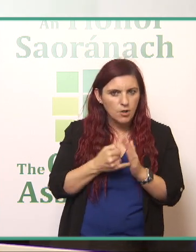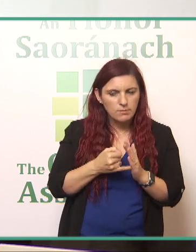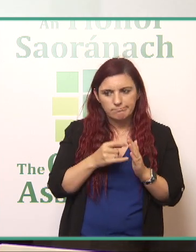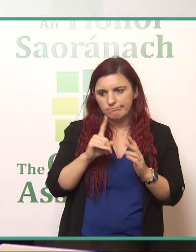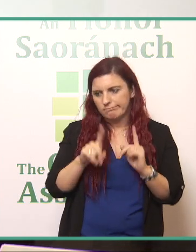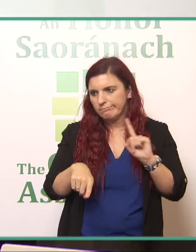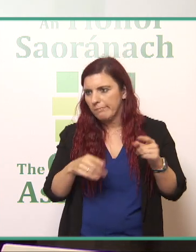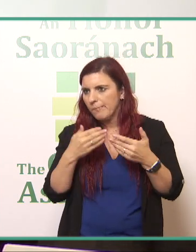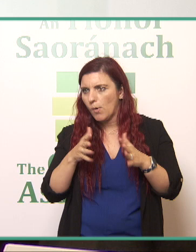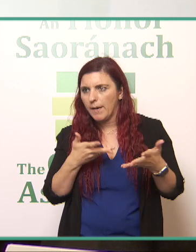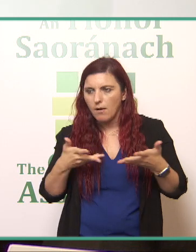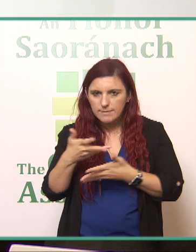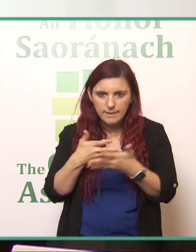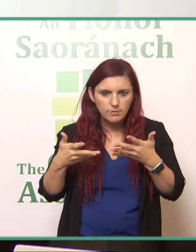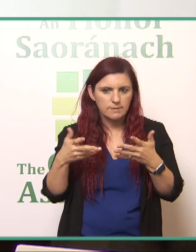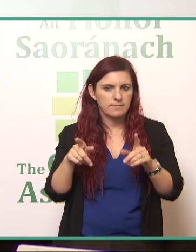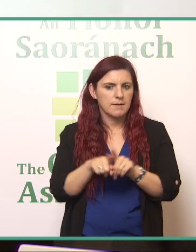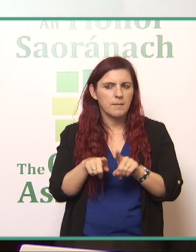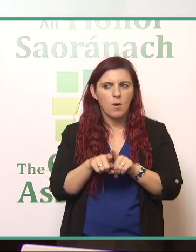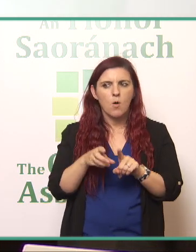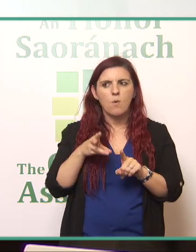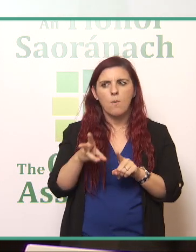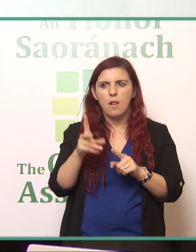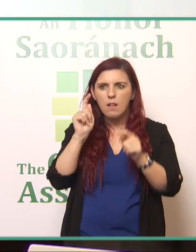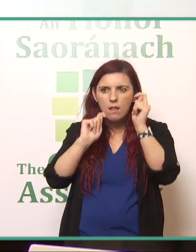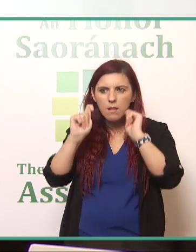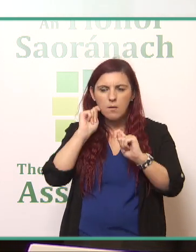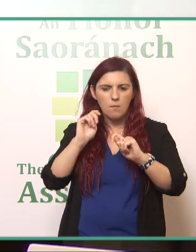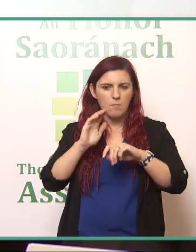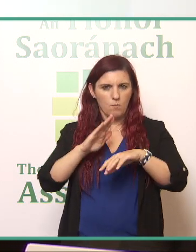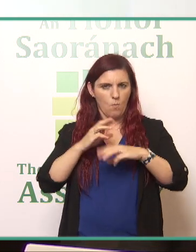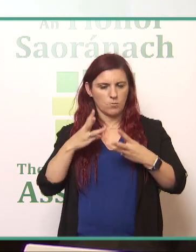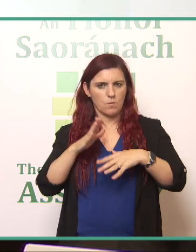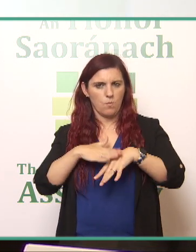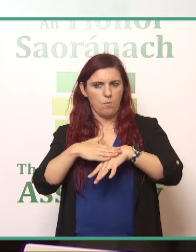consultation as well. We're looking to work more than ever with communities making sure the communities are